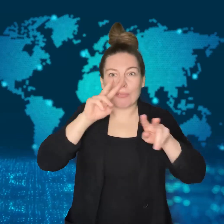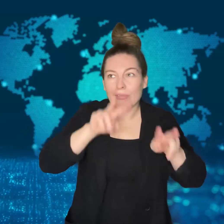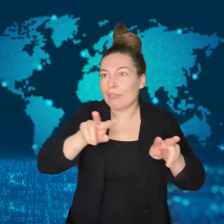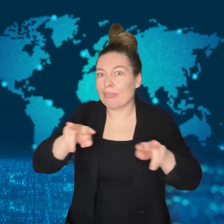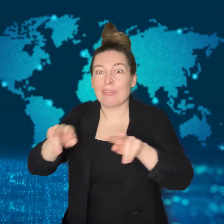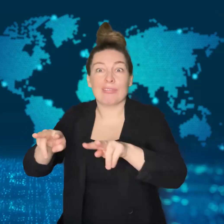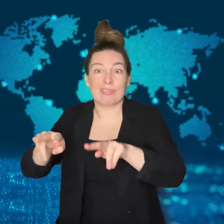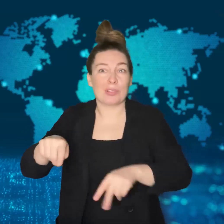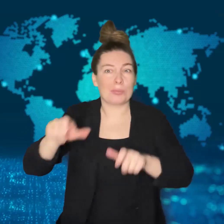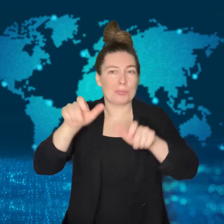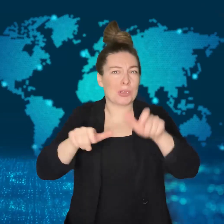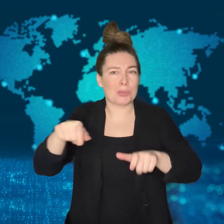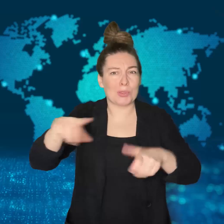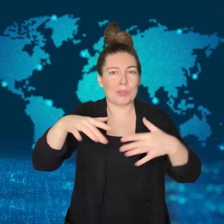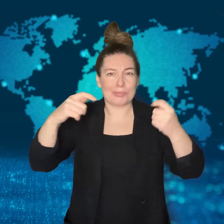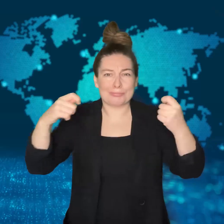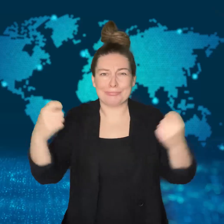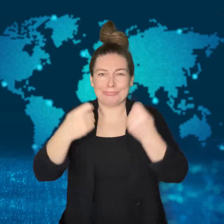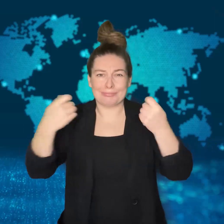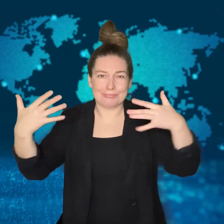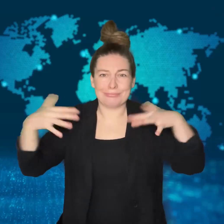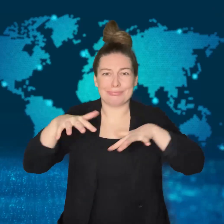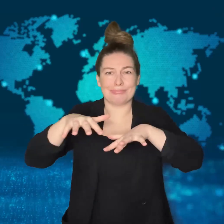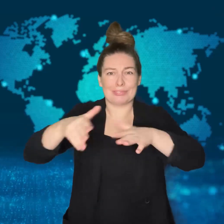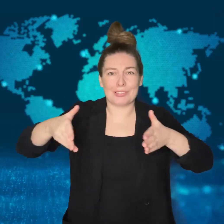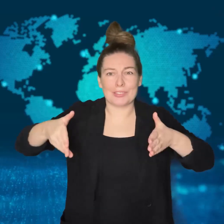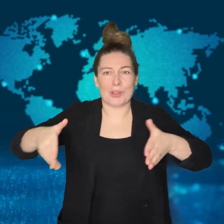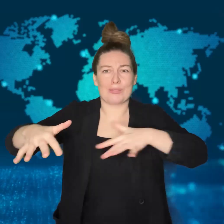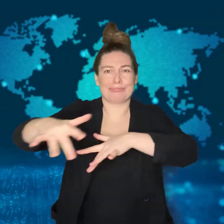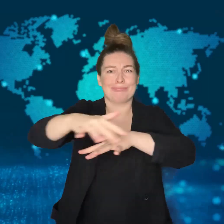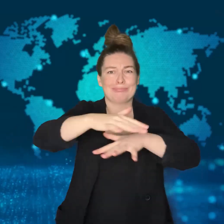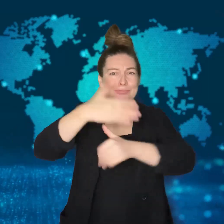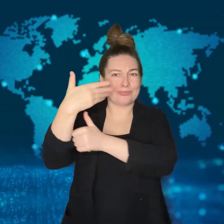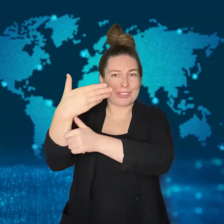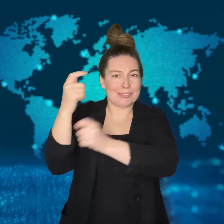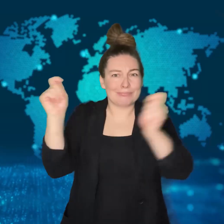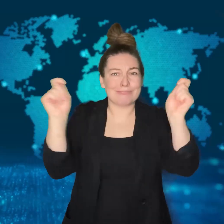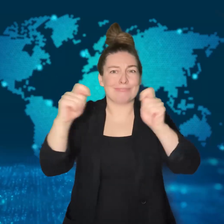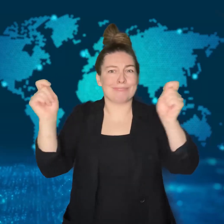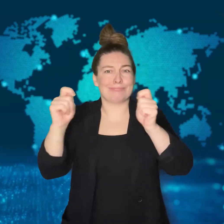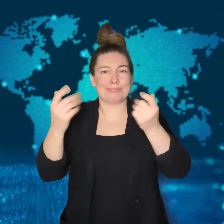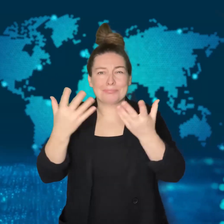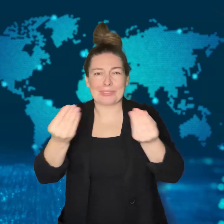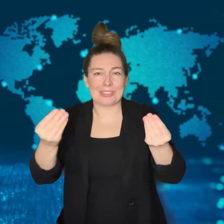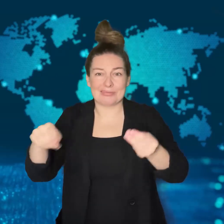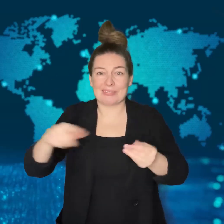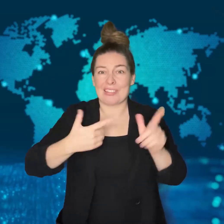and both rebels and civilians took over Assad's former palace.